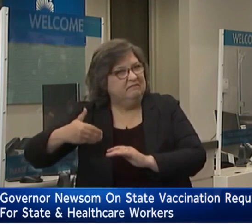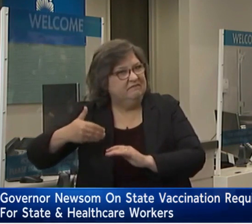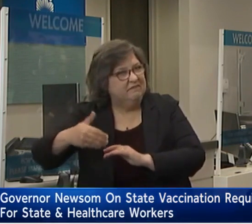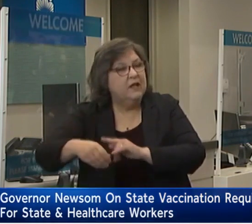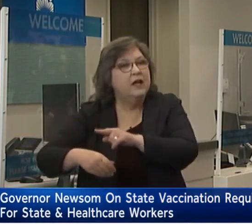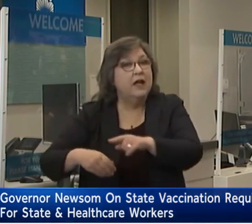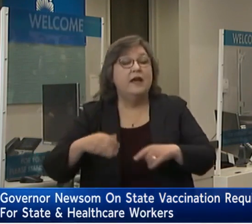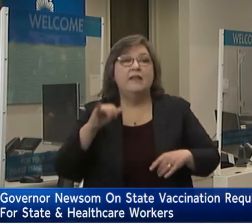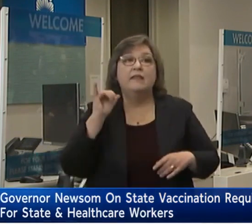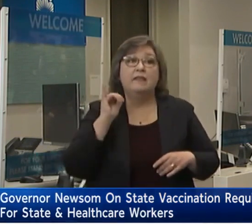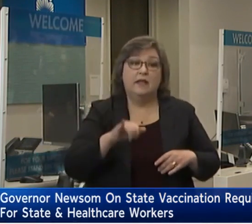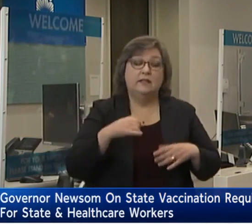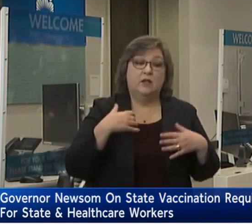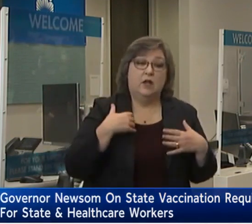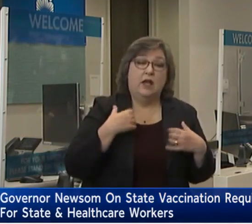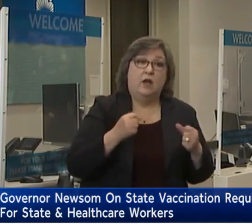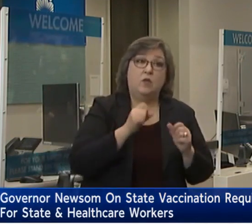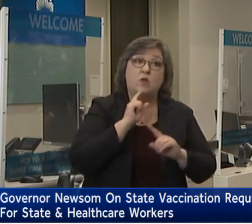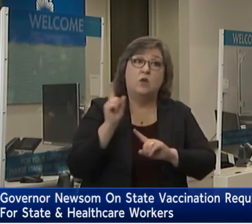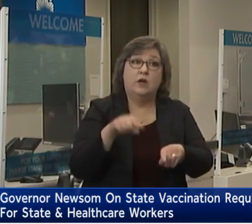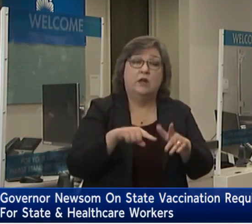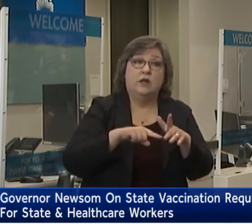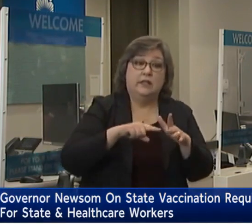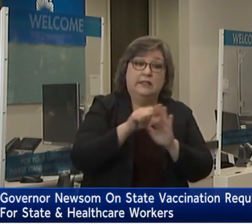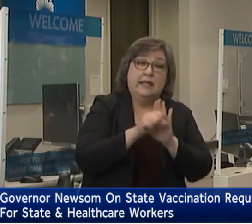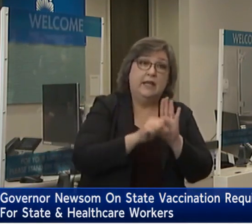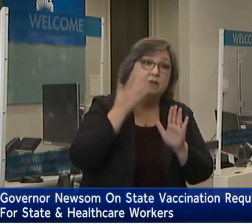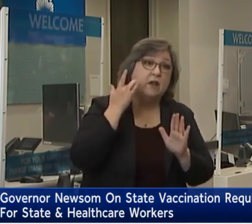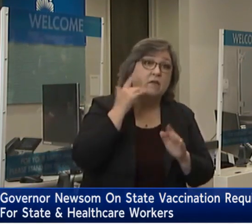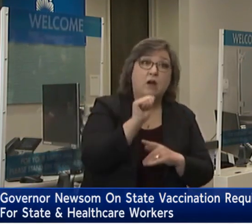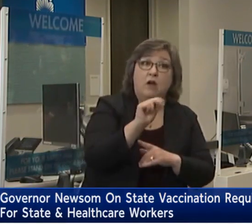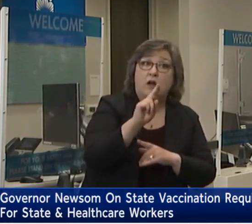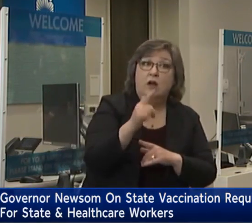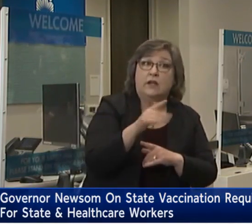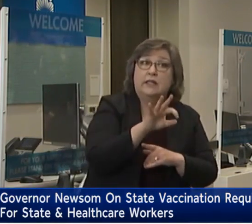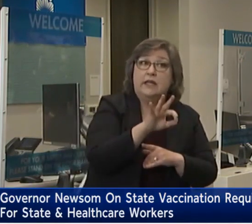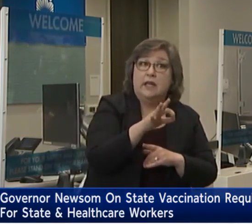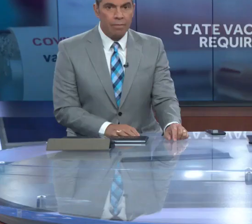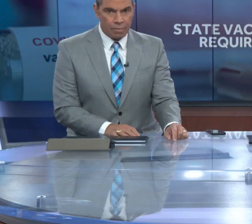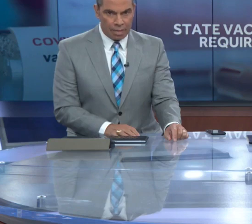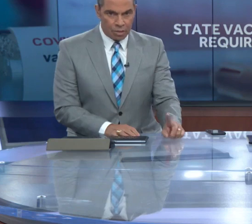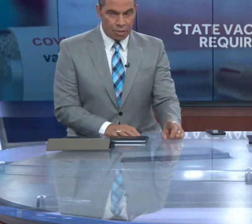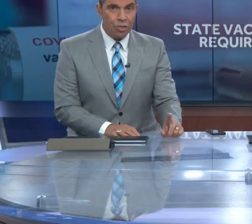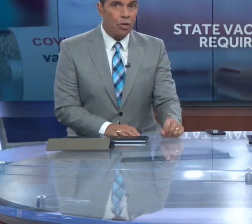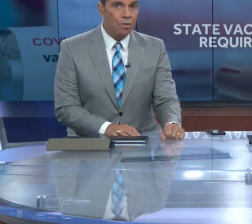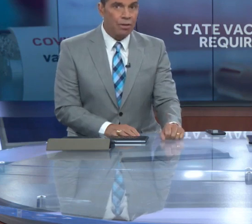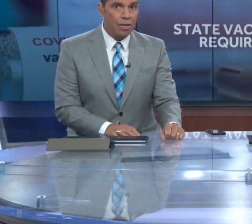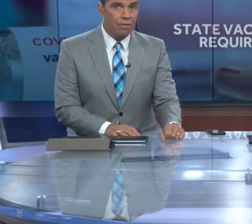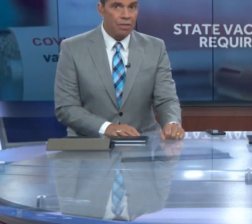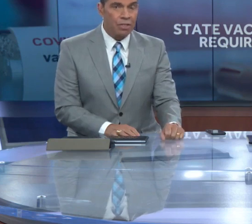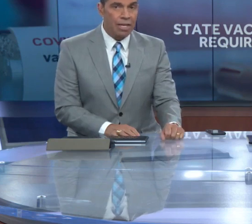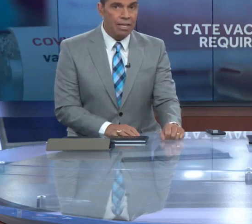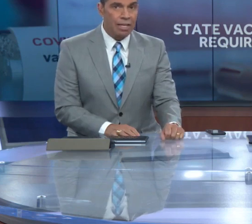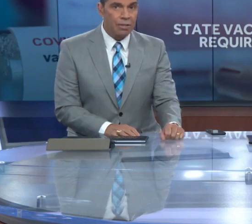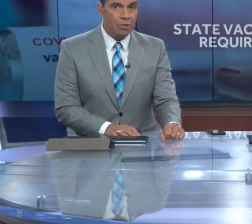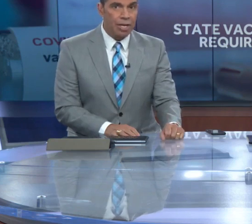REQUIREMENTS, THAT WILL GO OUT UNDER HEALTH ORDER IN THE STATE OFDER HEALTH ORDER IN THE STATE CALIFORNIA, BEGIN AUGUST